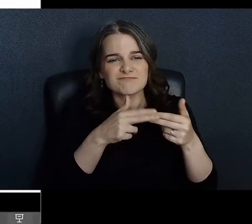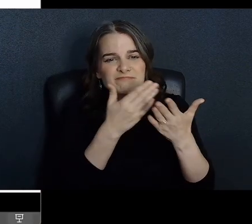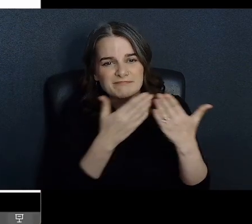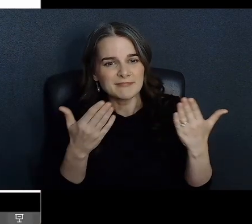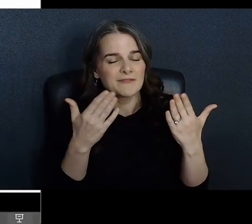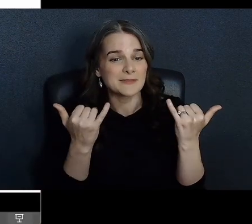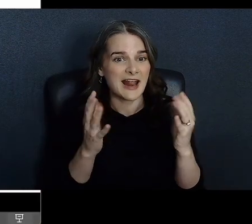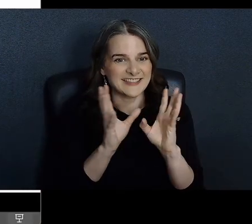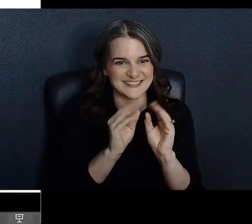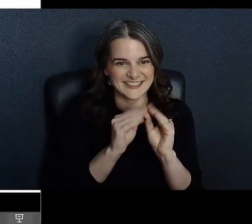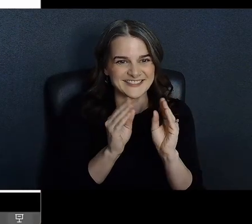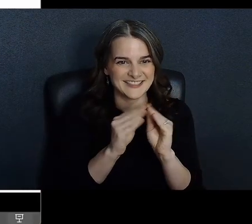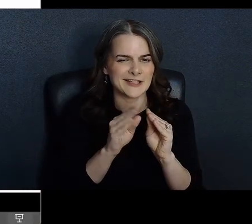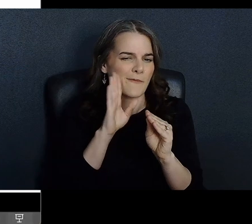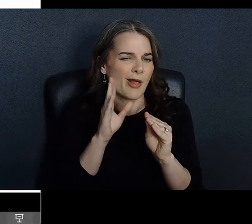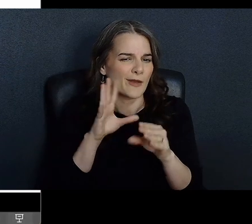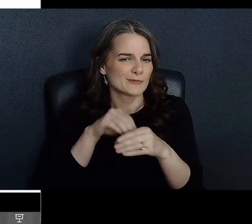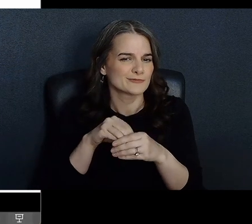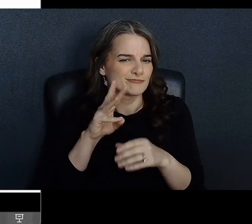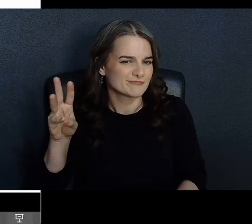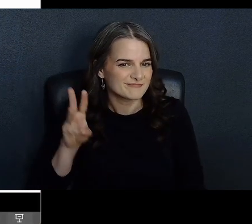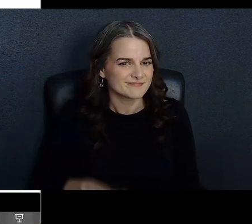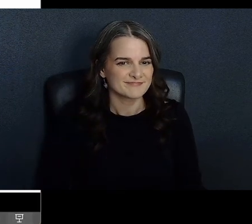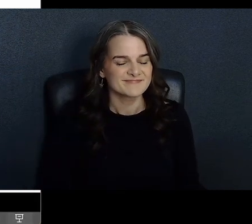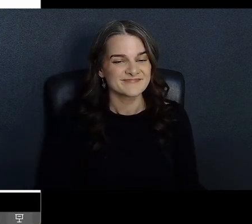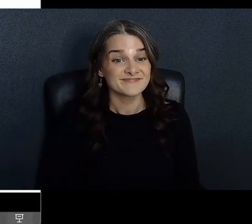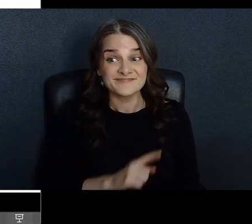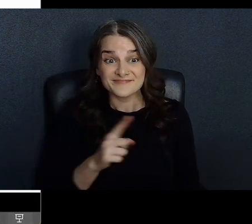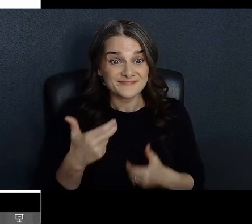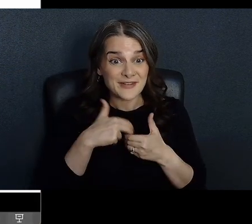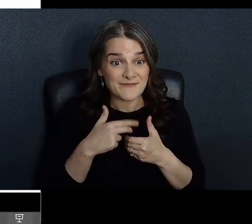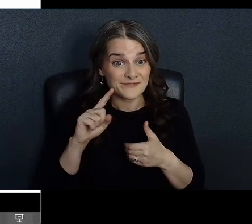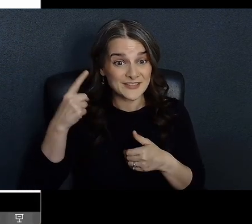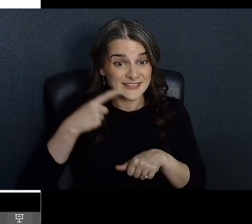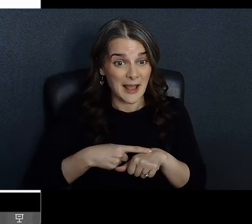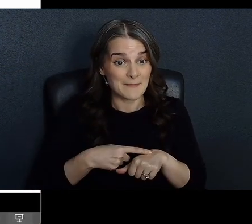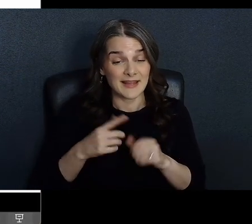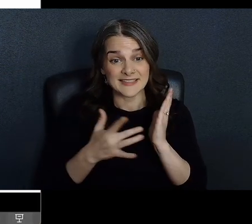For those of you who are joining us for the first time, TechOWL, which stands for Technology for Our Whole Lives,